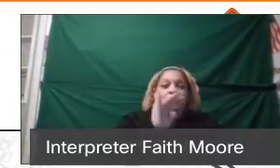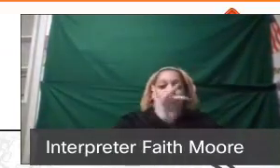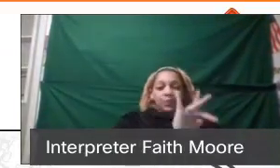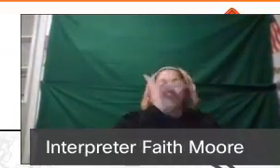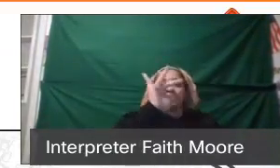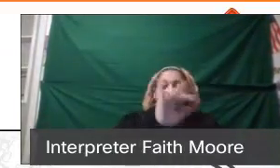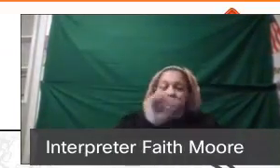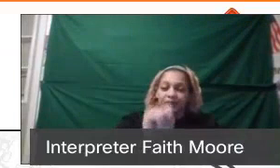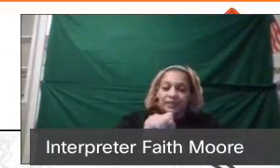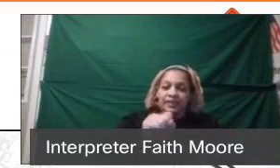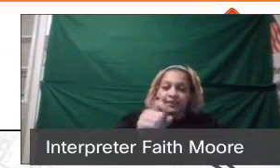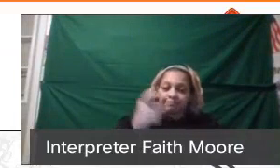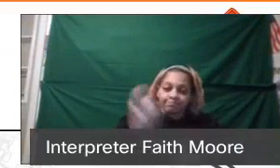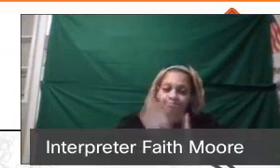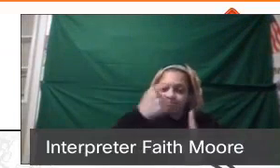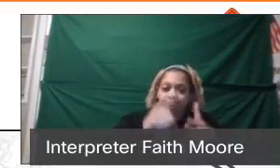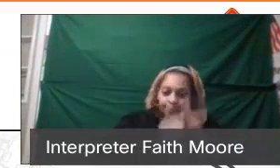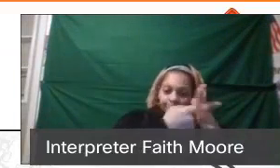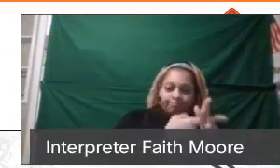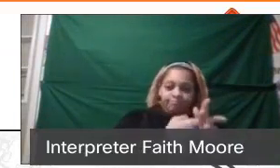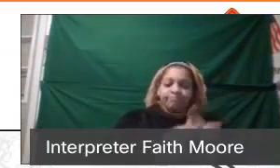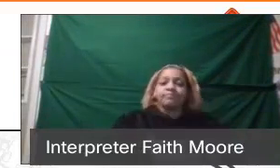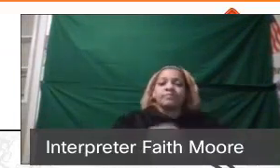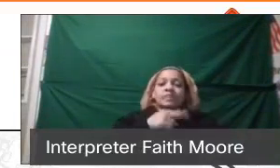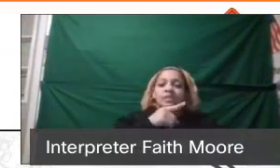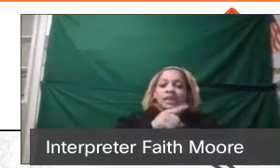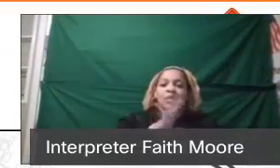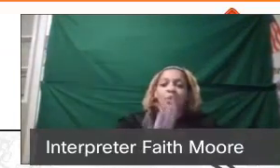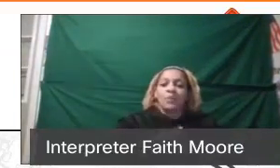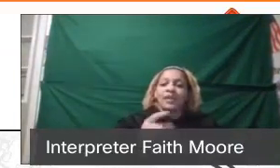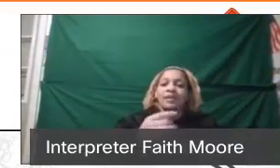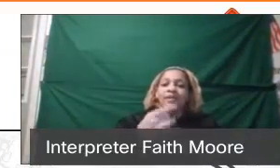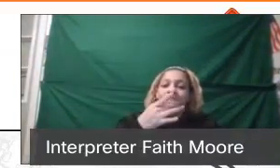And there'll be pedestrian ramp. There would be lighting at the intersection.